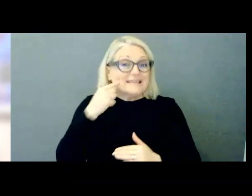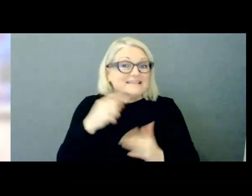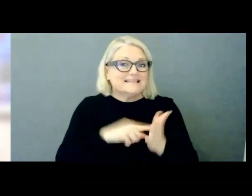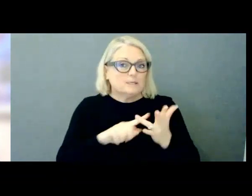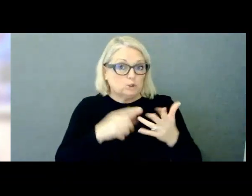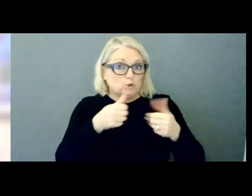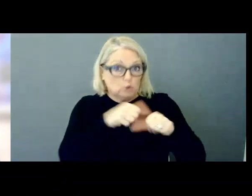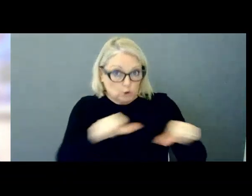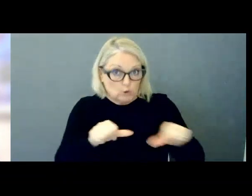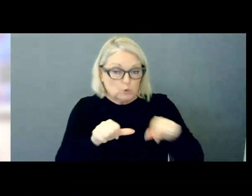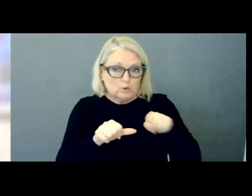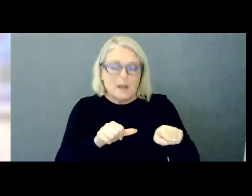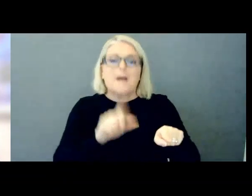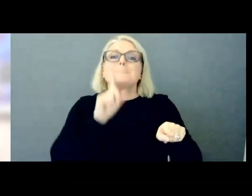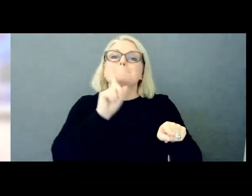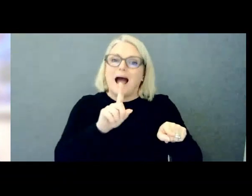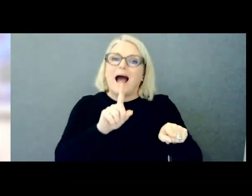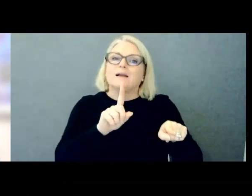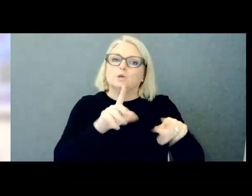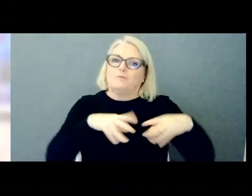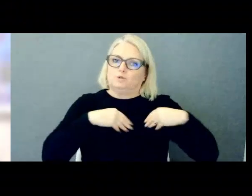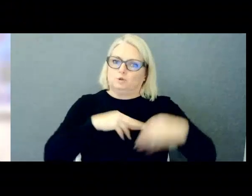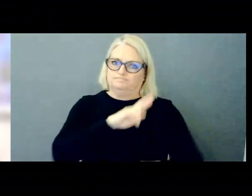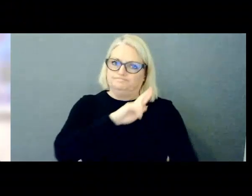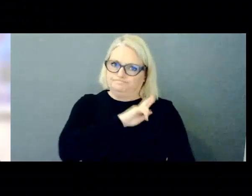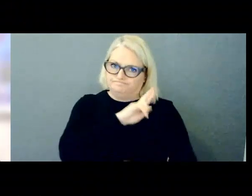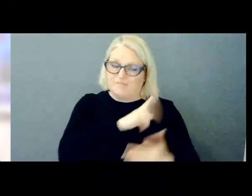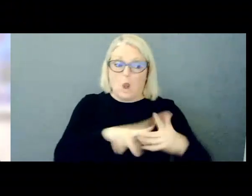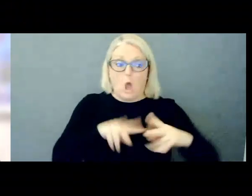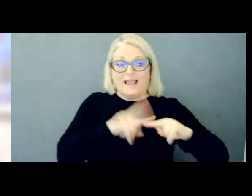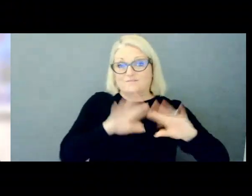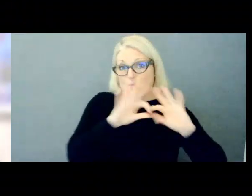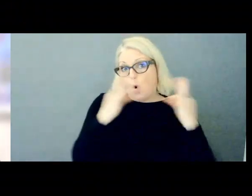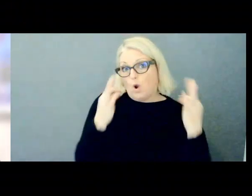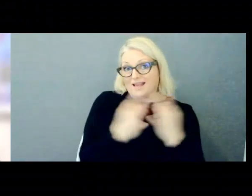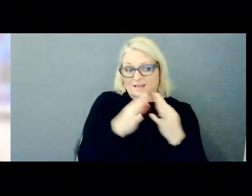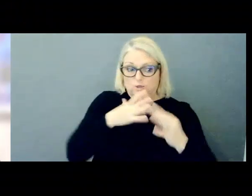if you're going to use it in an organisation to track the quality of practice.